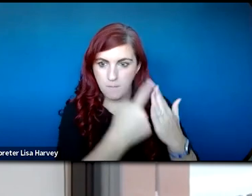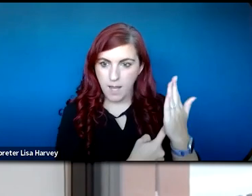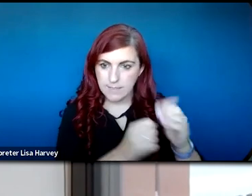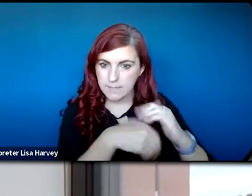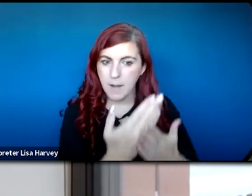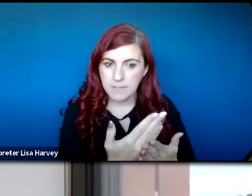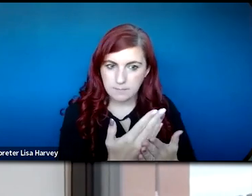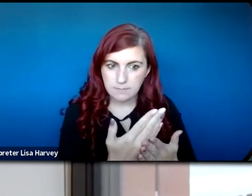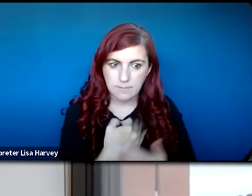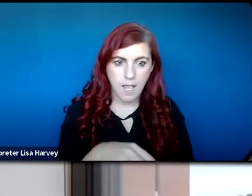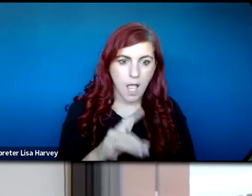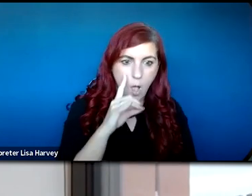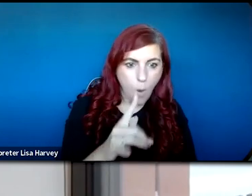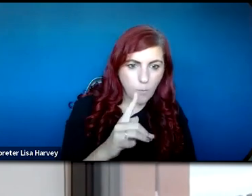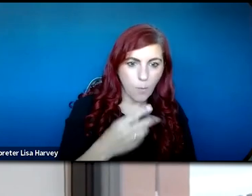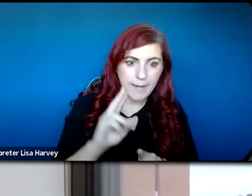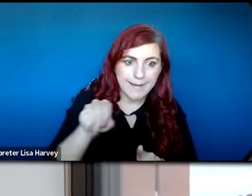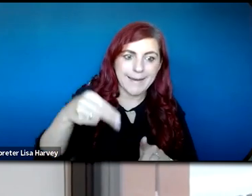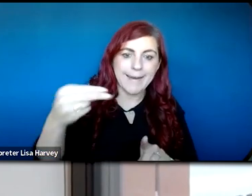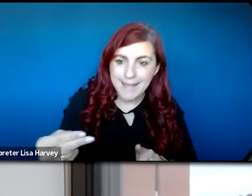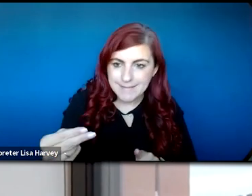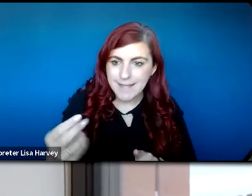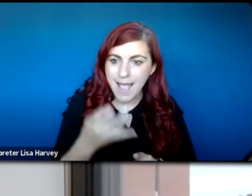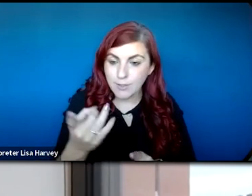I hope when we next ask people how's it going?